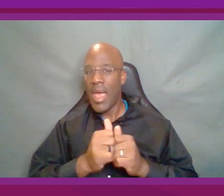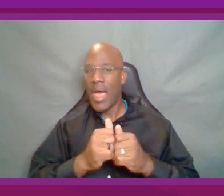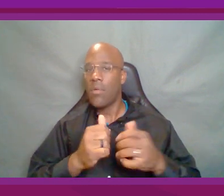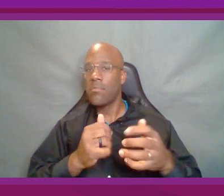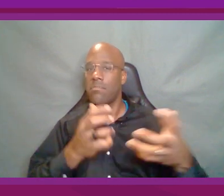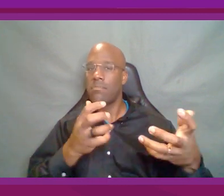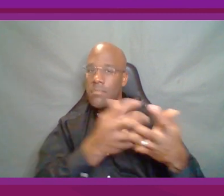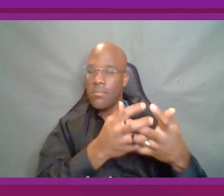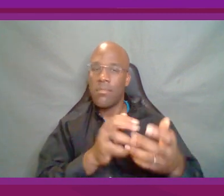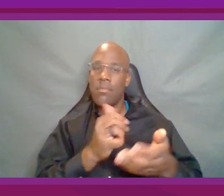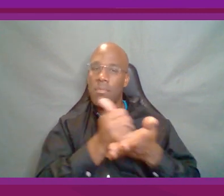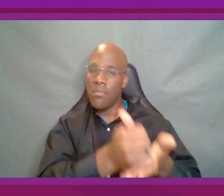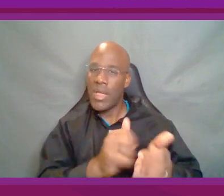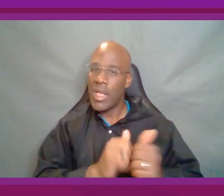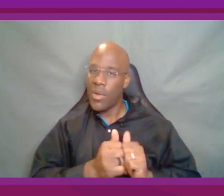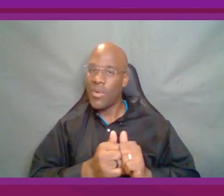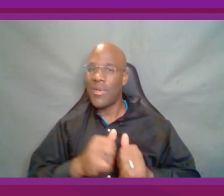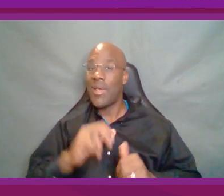I'll go ahead and start with you, Nicholas, I know you have strong feelings about this.